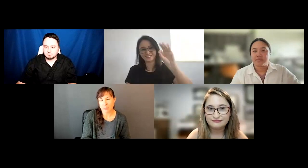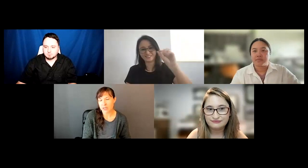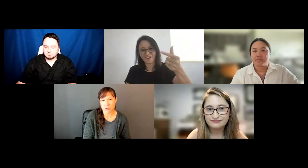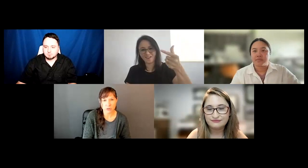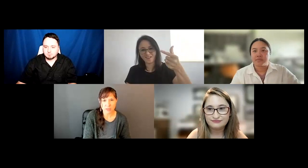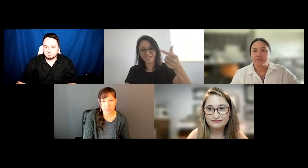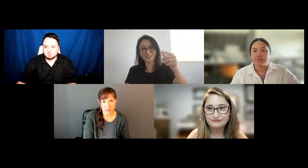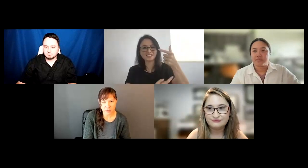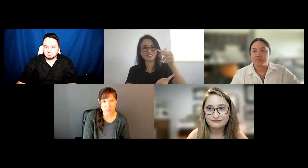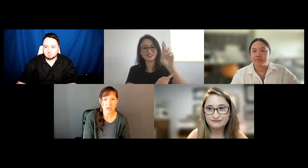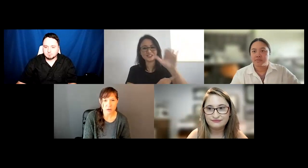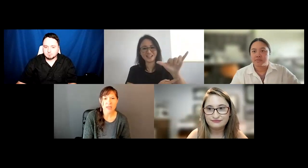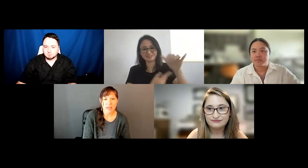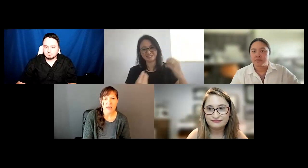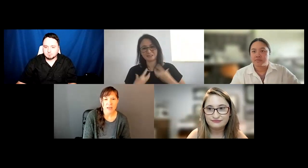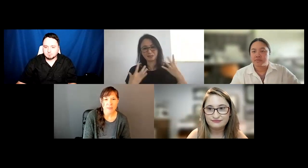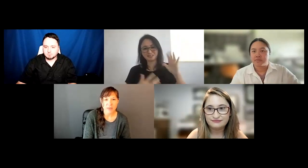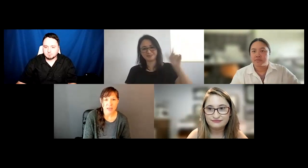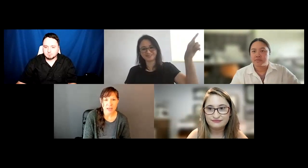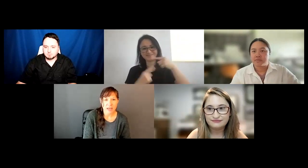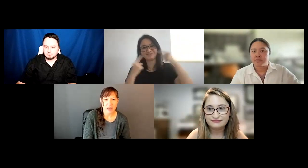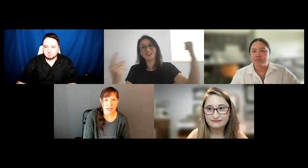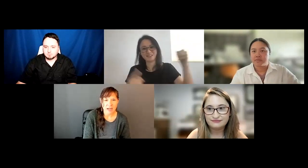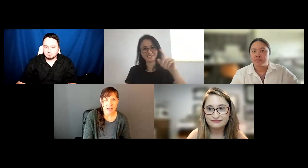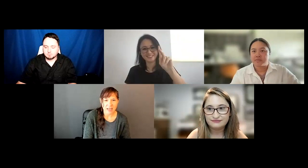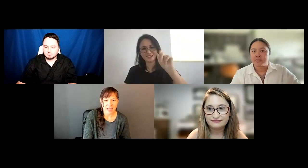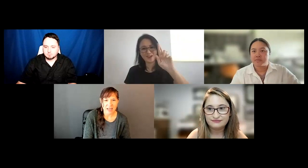and again, obviously we work with the fog. So the gray was inspired by the fog,